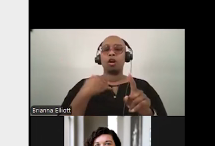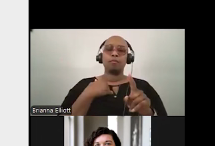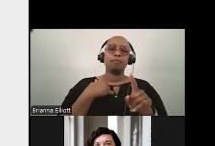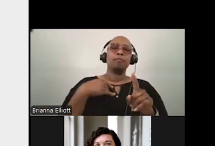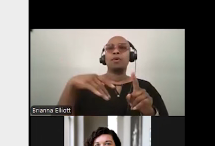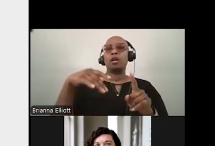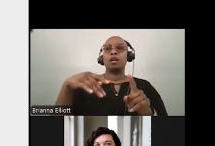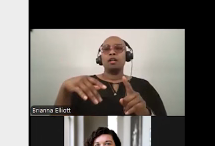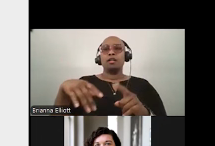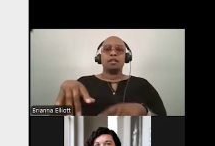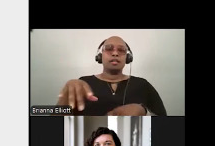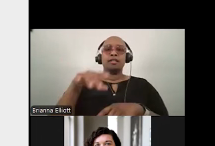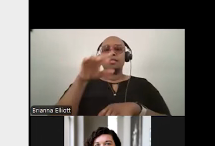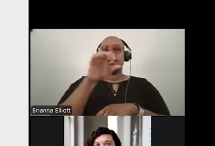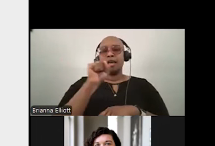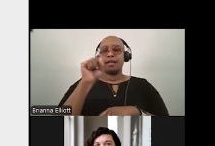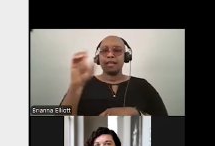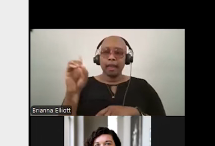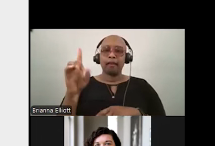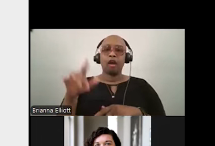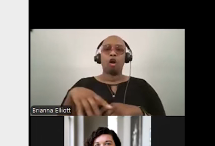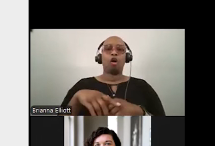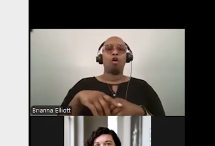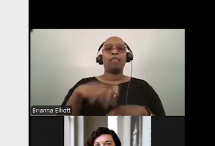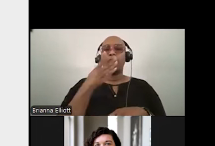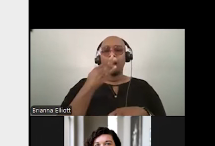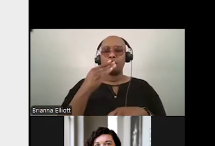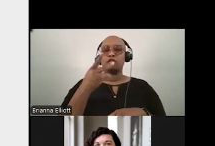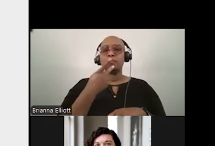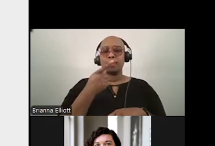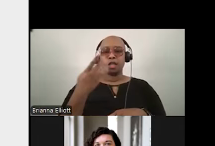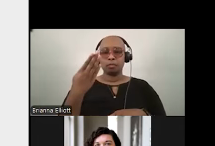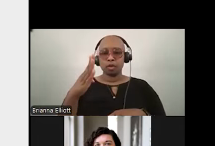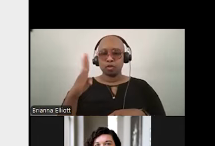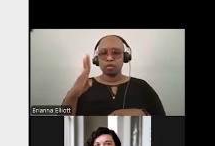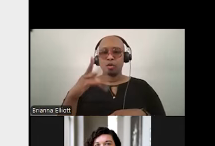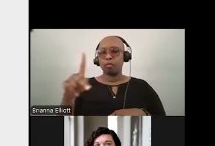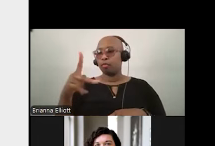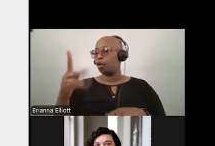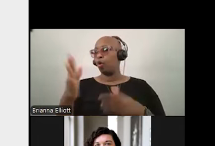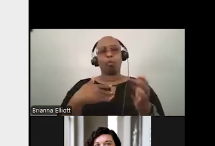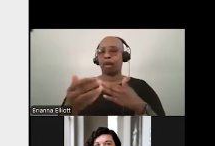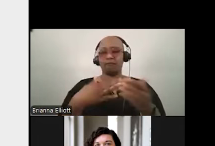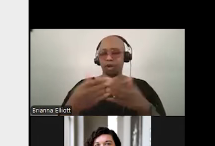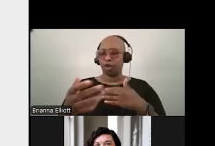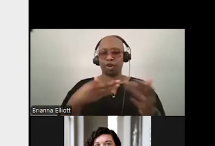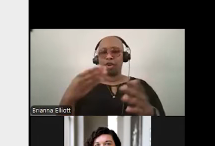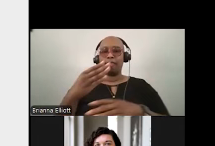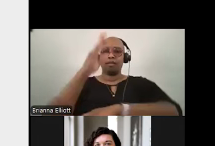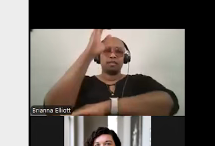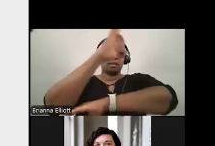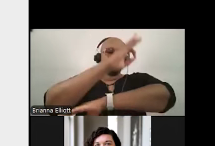sets in the west and the colors are pink, blue and purple, whatever the image is. Right now, we know